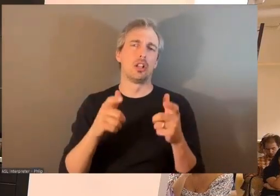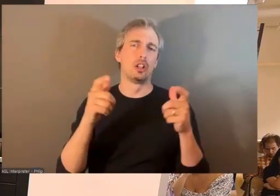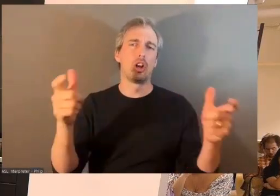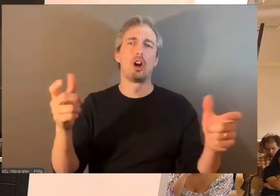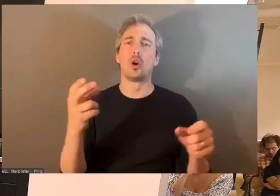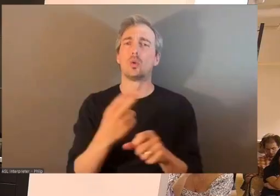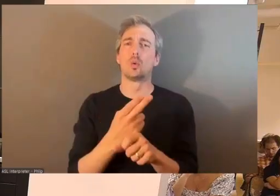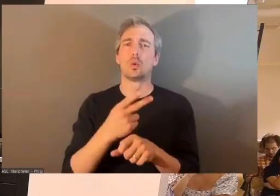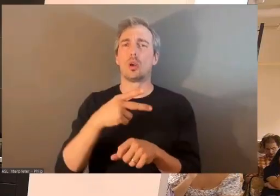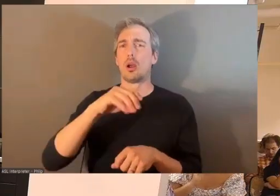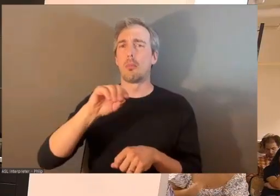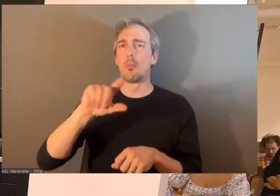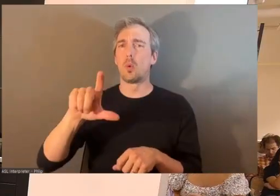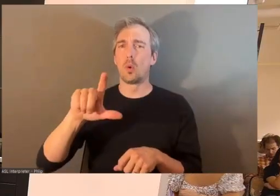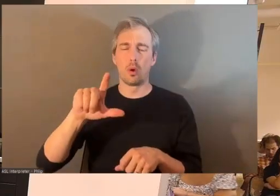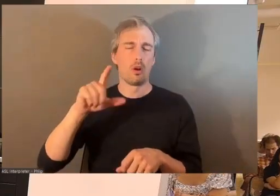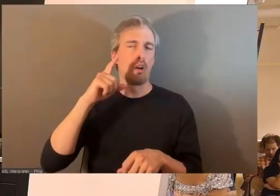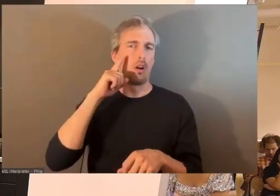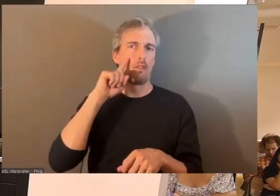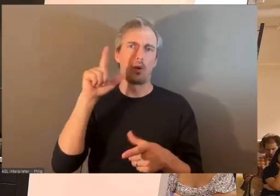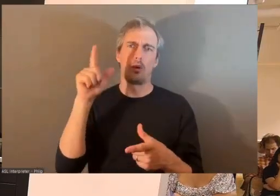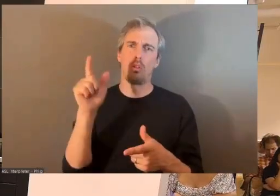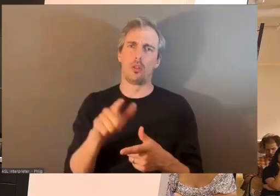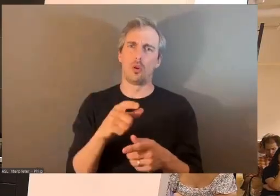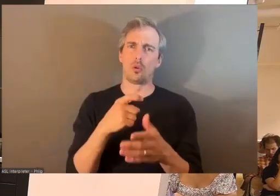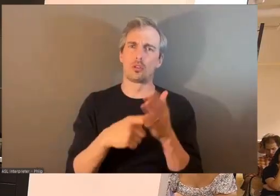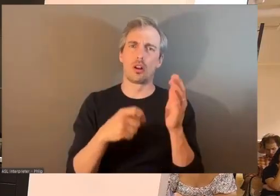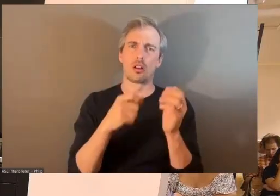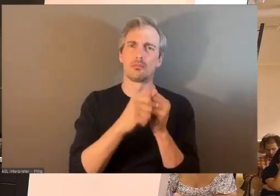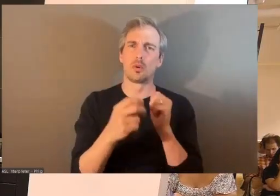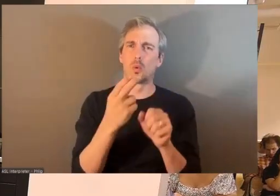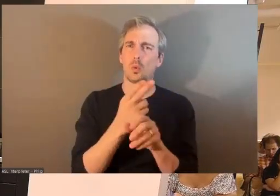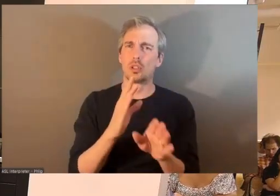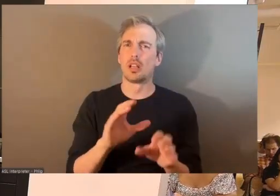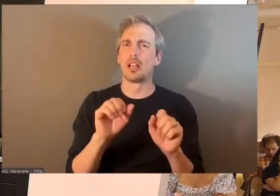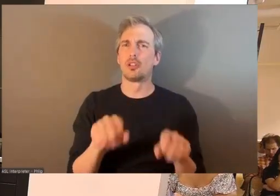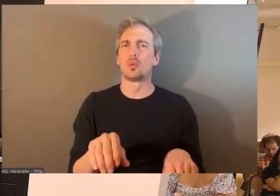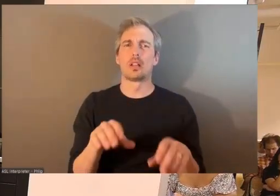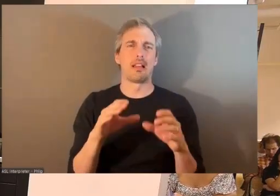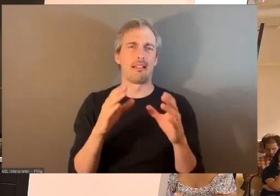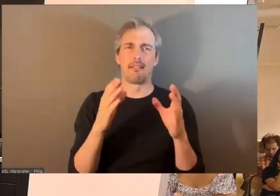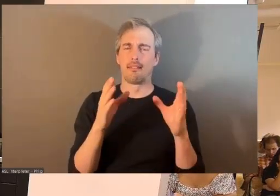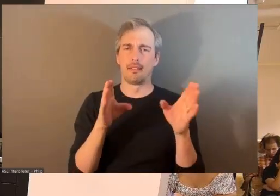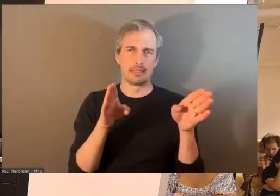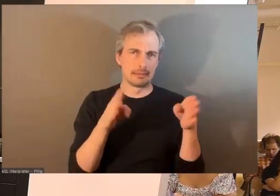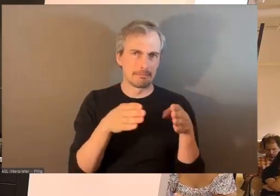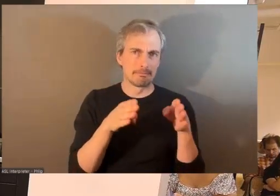And you can target -- you can slice down to a reasonable subset of different user groups.